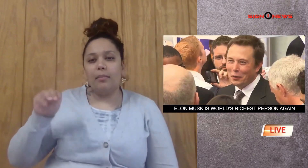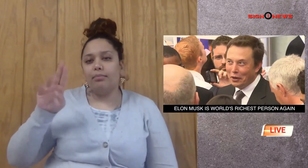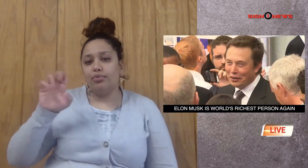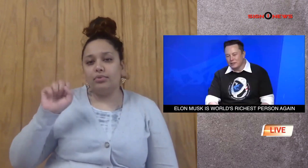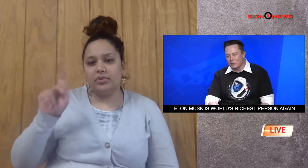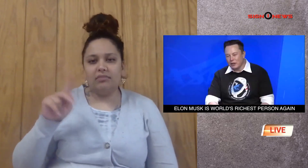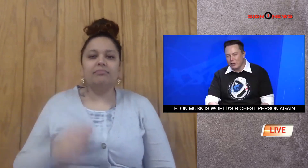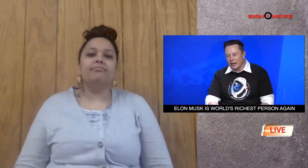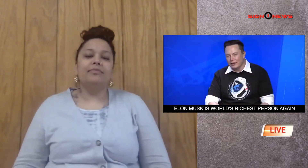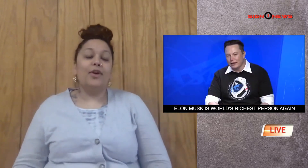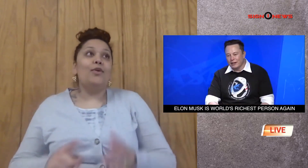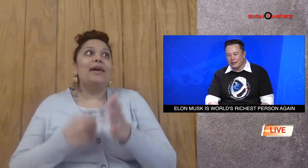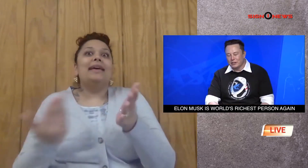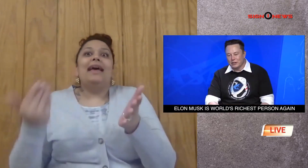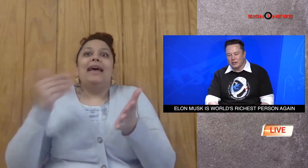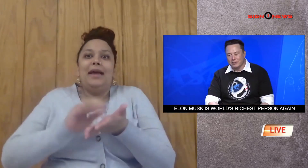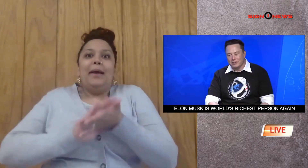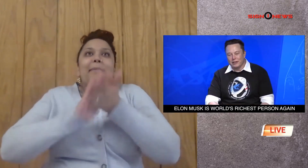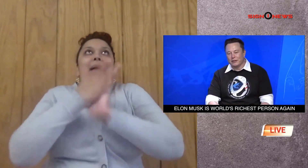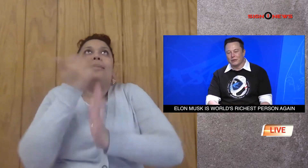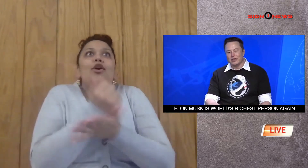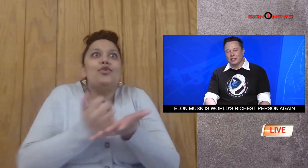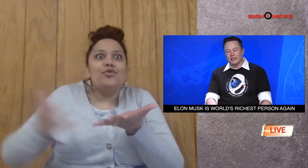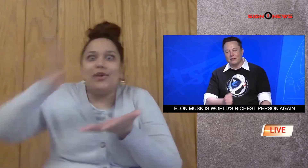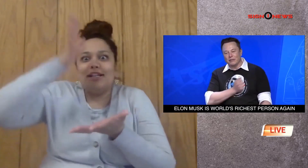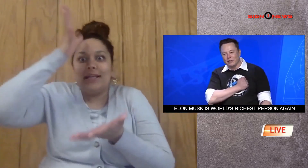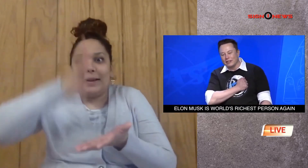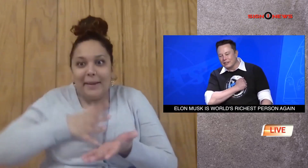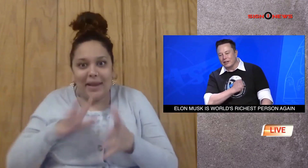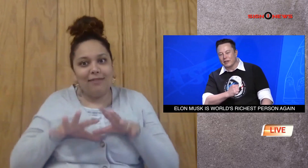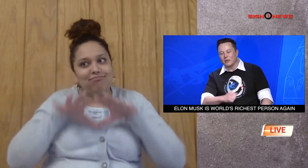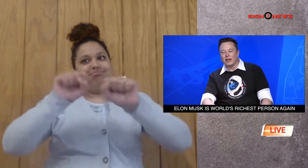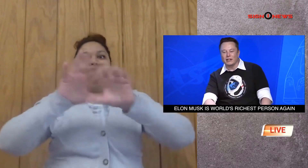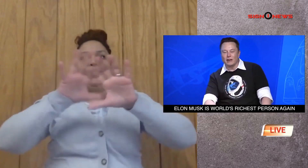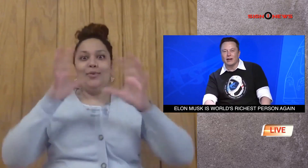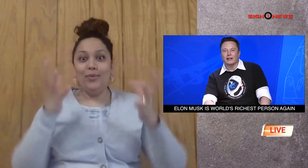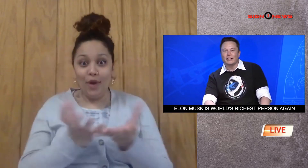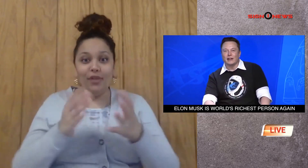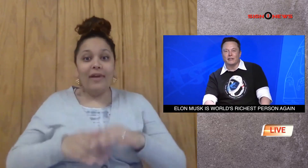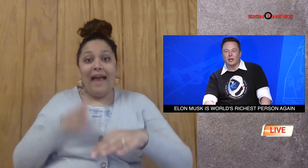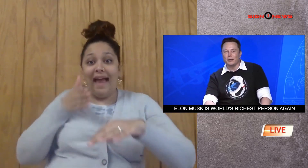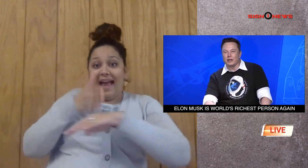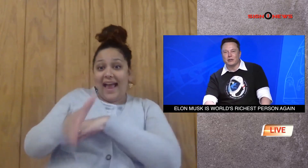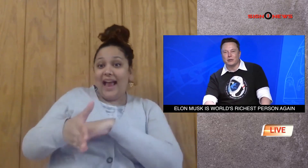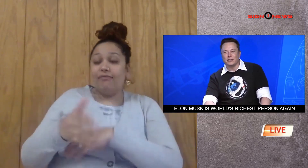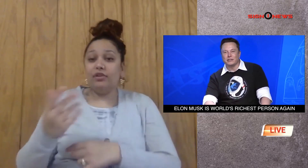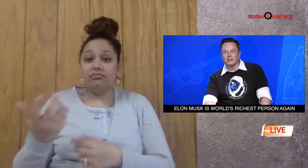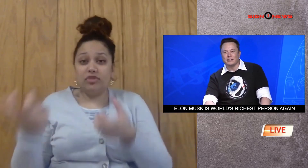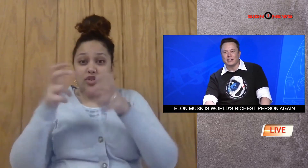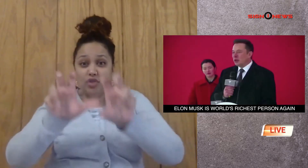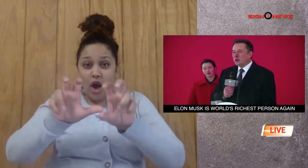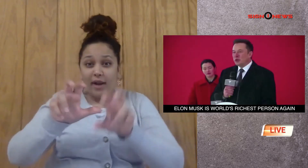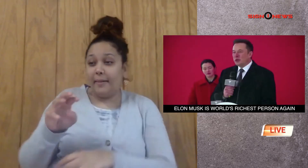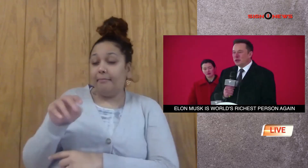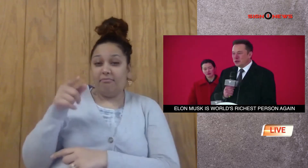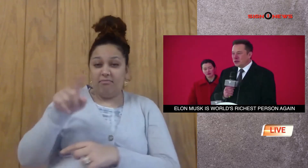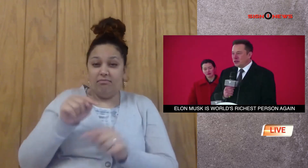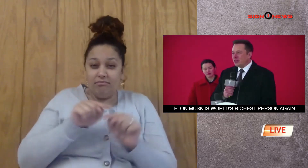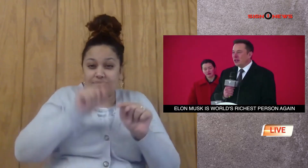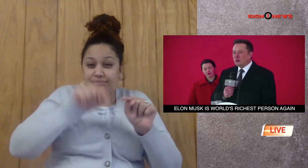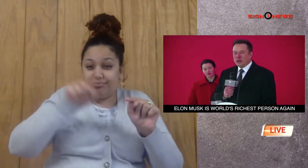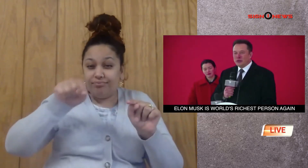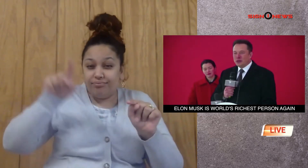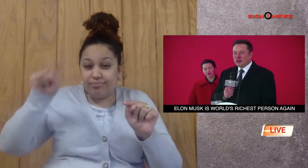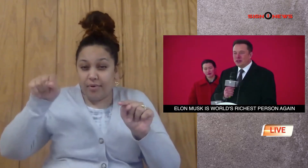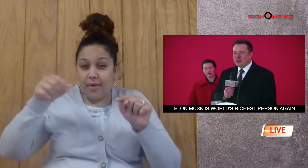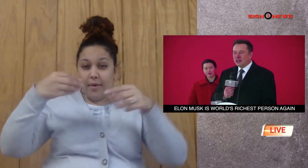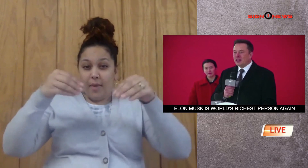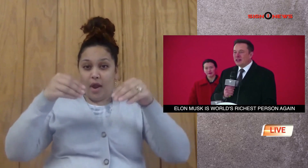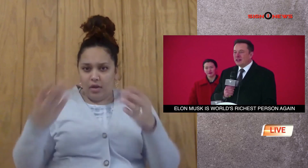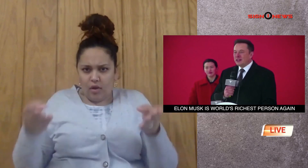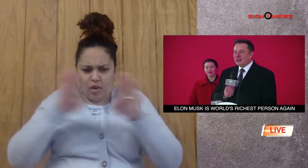Tesla owner Elon Musk is once again the richest man in the world after the stock market closed